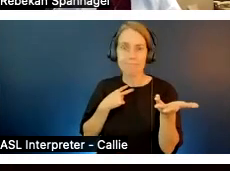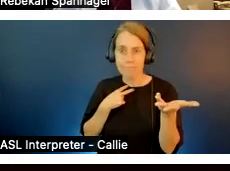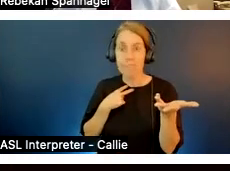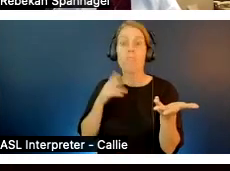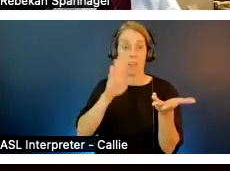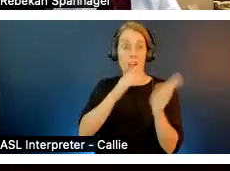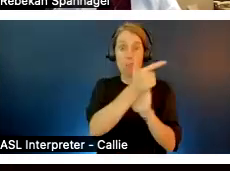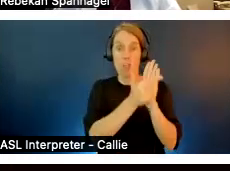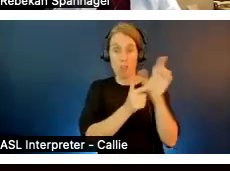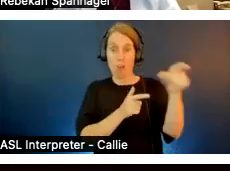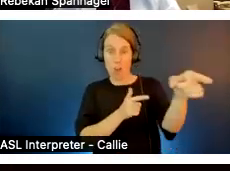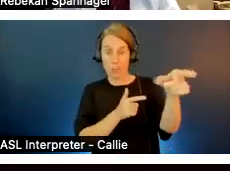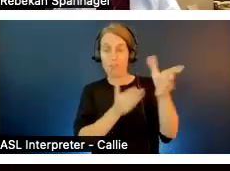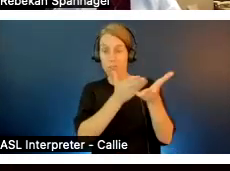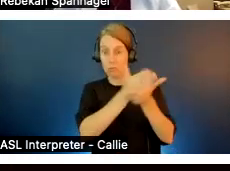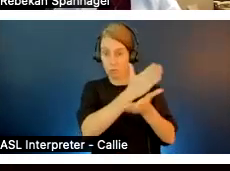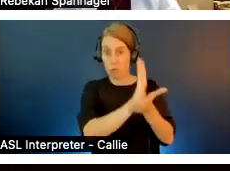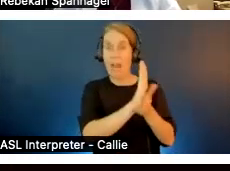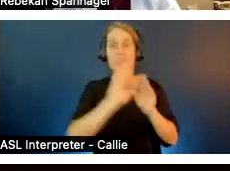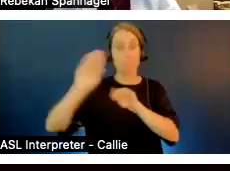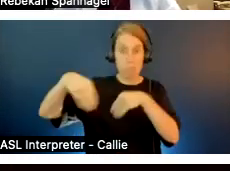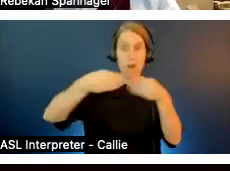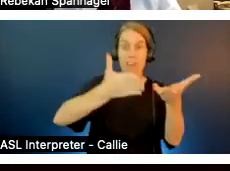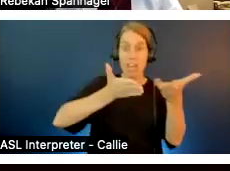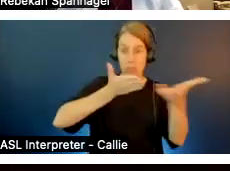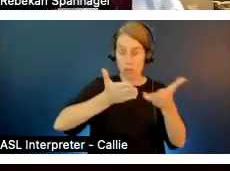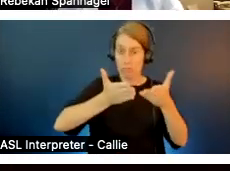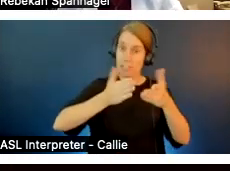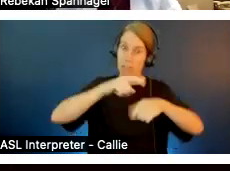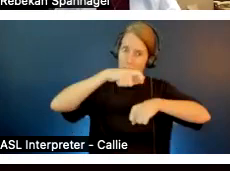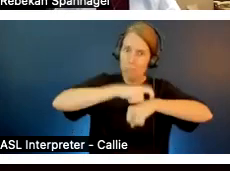right to have that service provided to you within a reasonable time frame and that applies to any